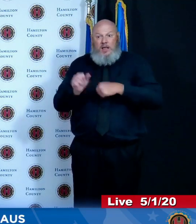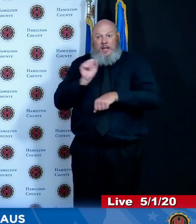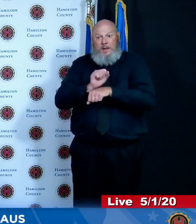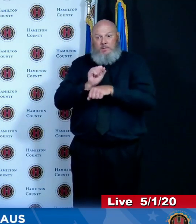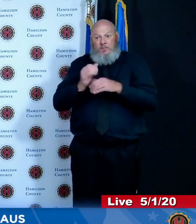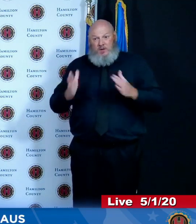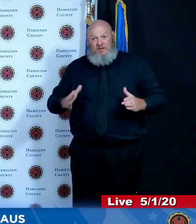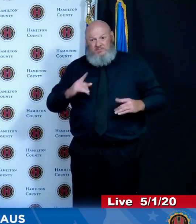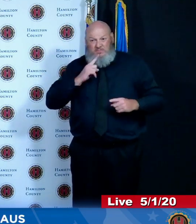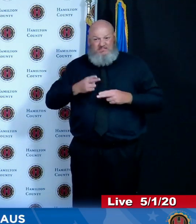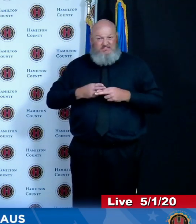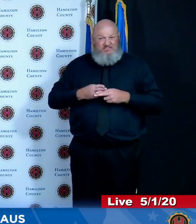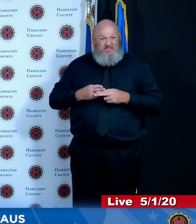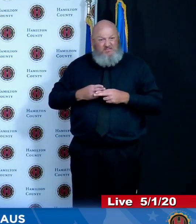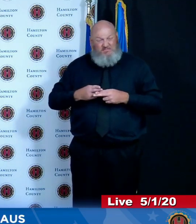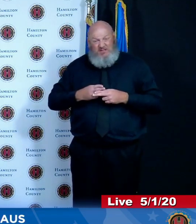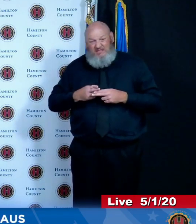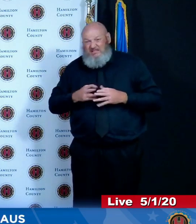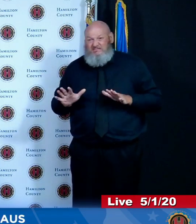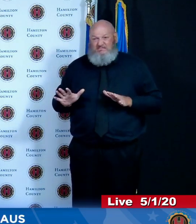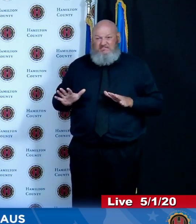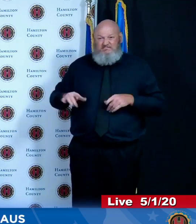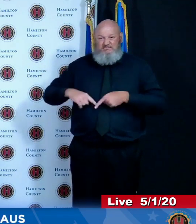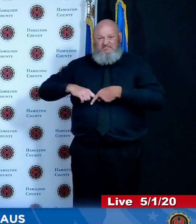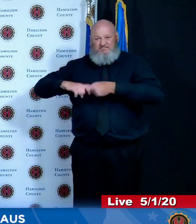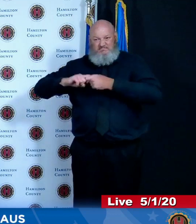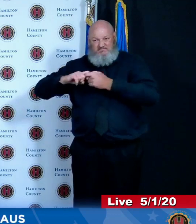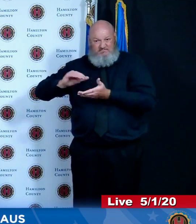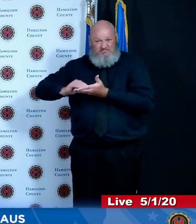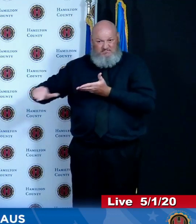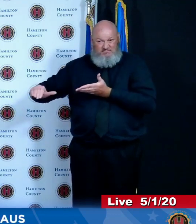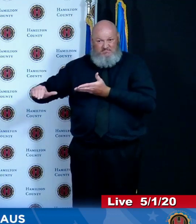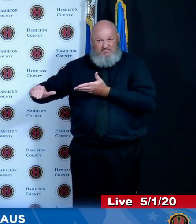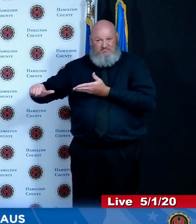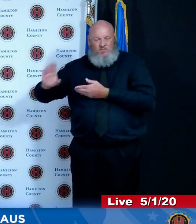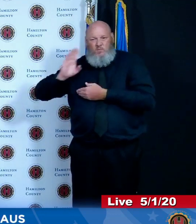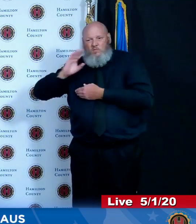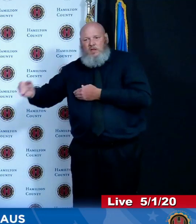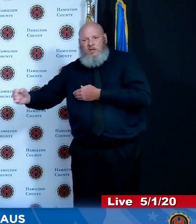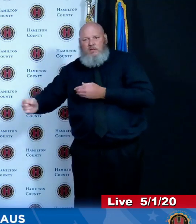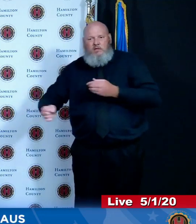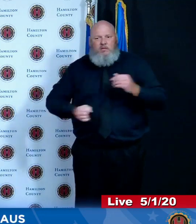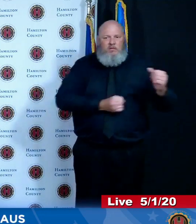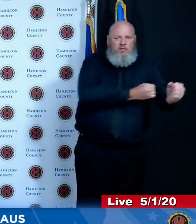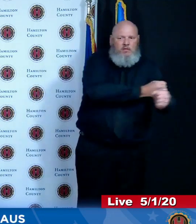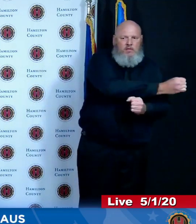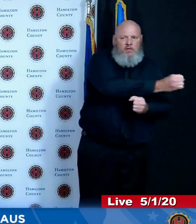Public Health we need more contact tracers as we get back out and we have